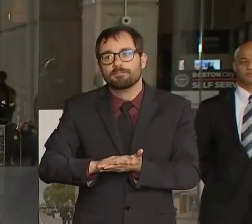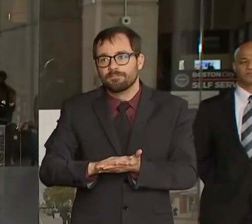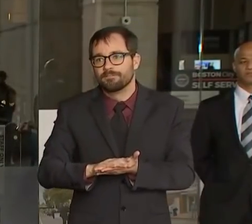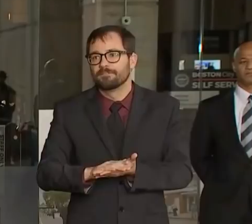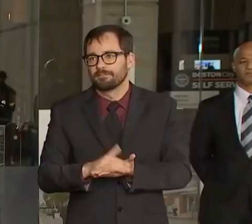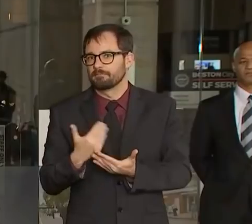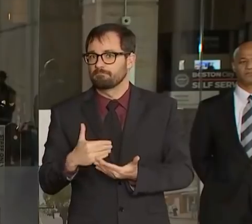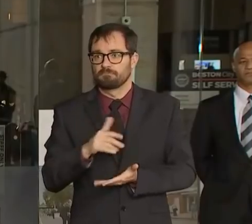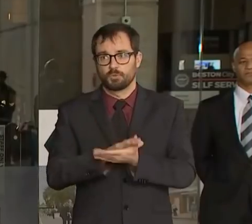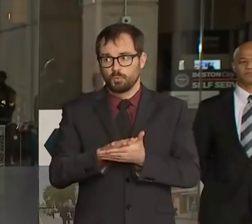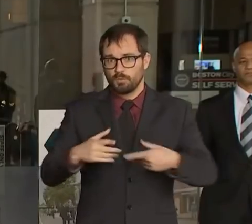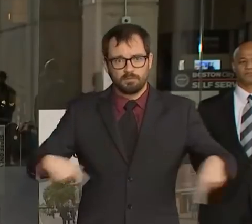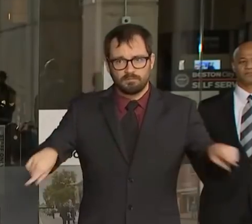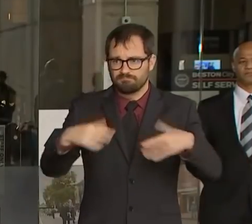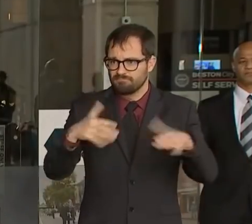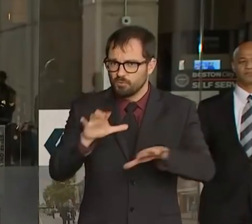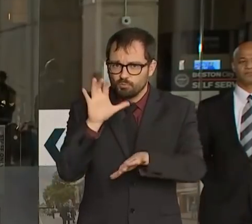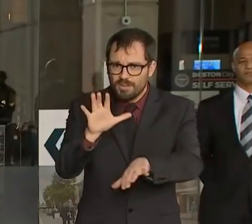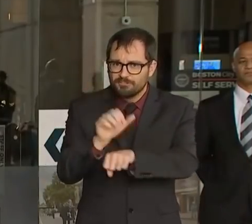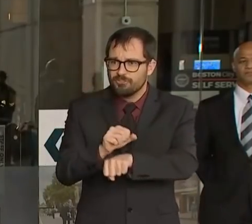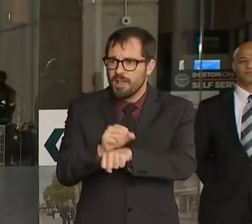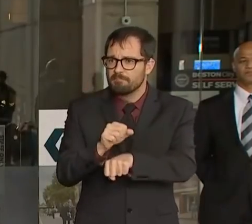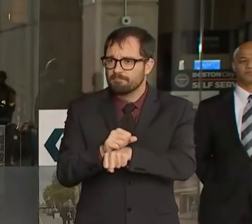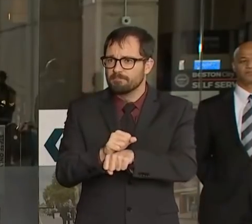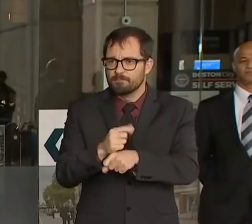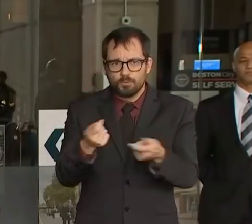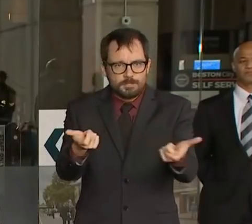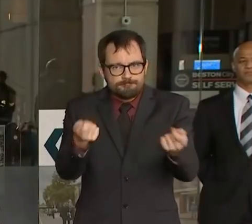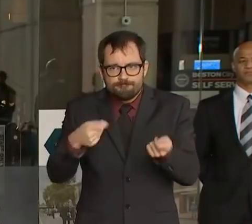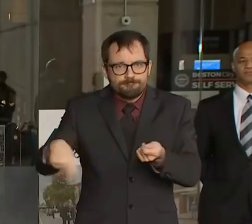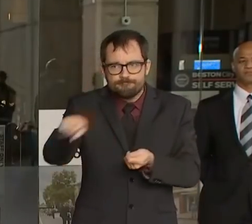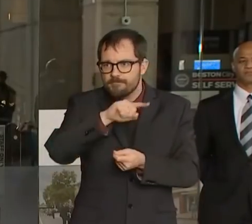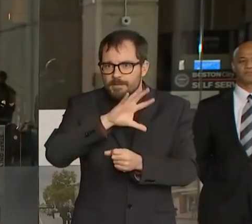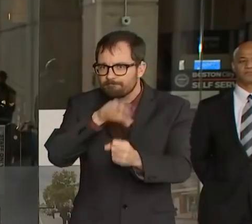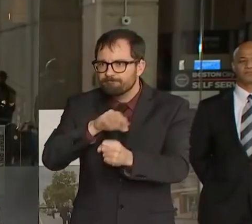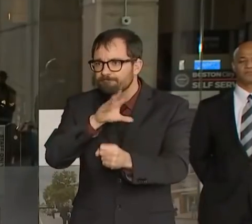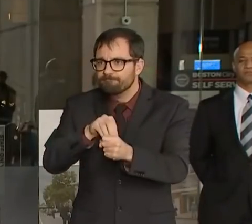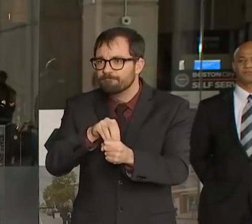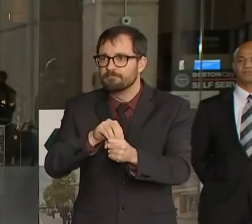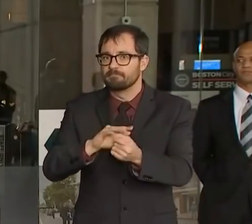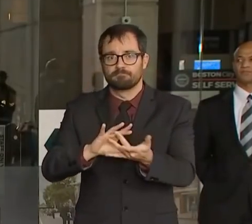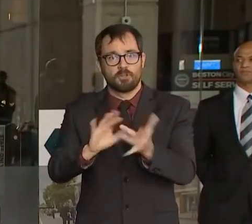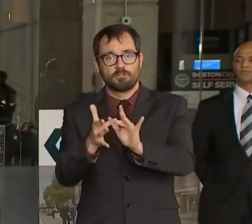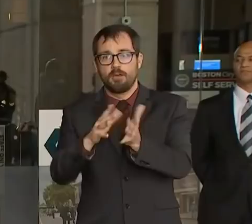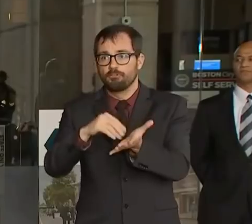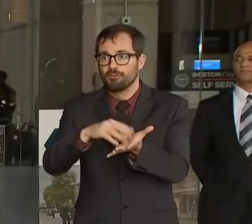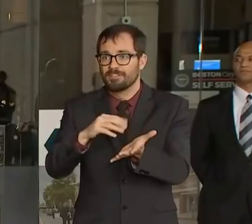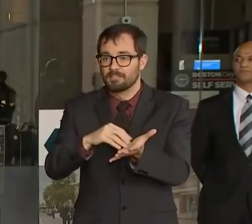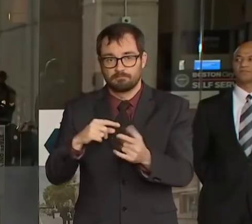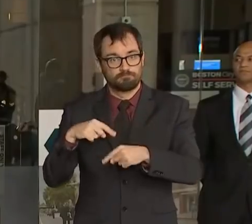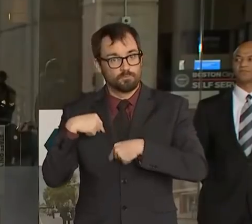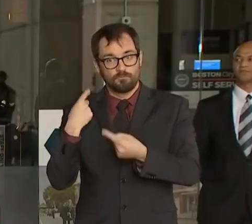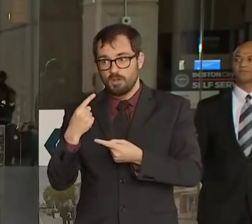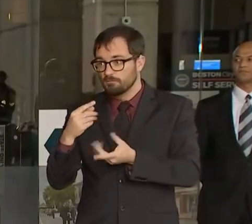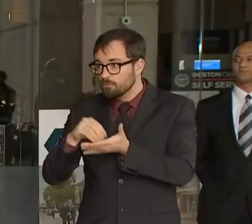ARE DOING. TO MAKE SURE KIDS GET THE TOOLS THAT THEY NEED. SO THAT WE CAN HAVE ONLINE LEARNING WITH KIDS. SO FAR, THE CONVERSATION HAS